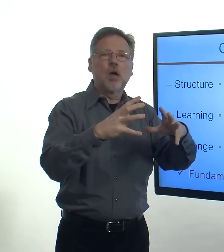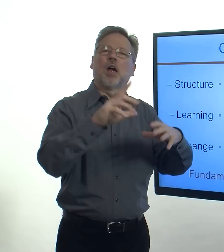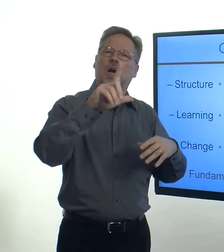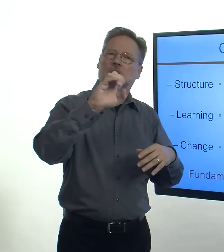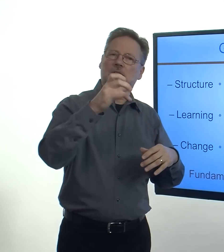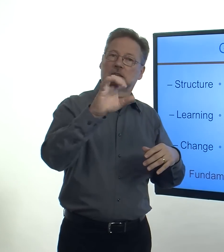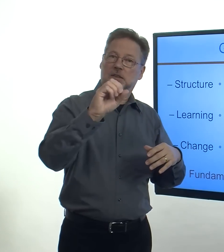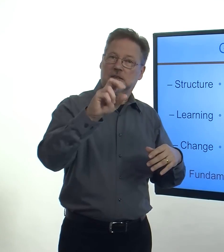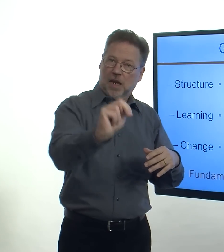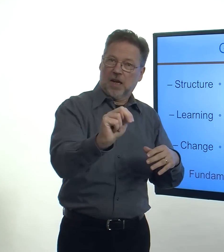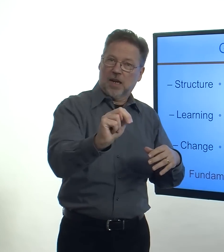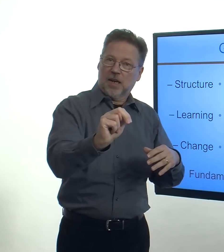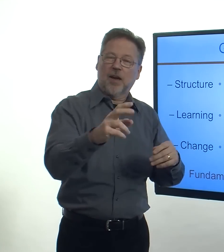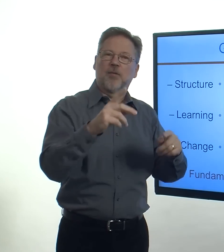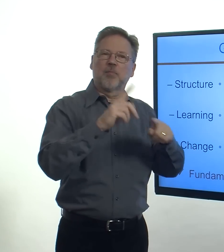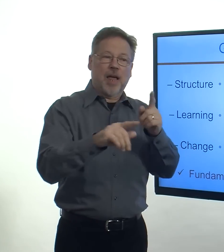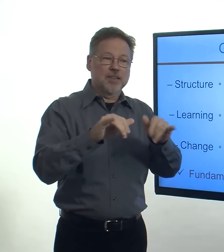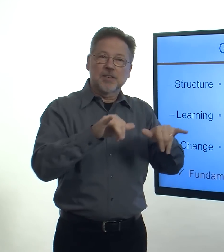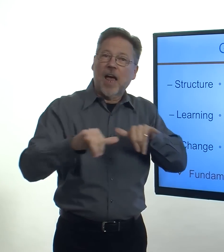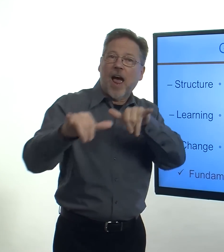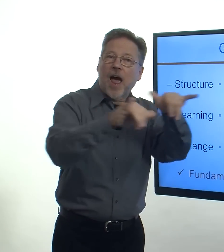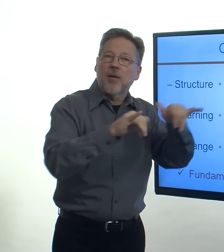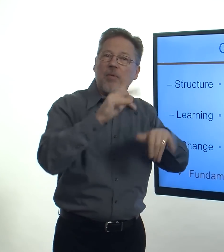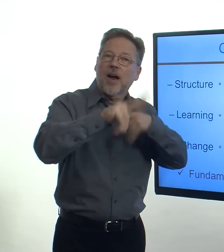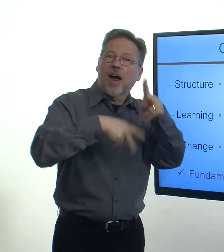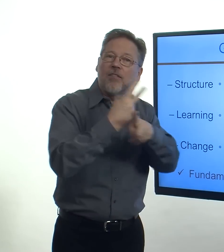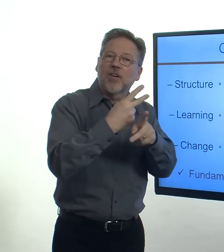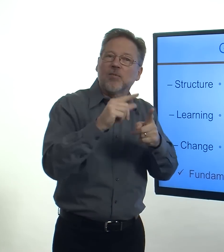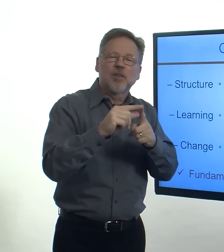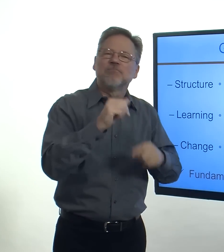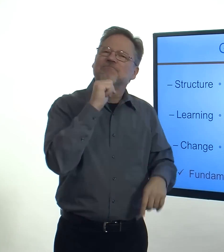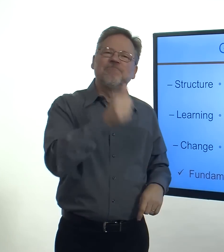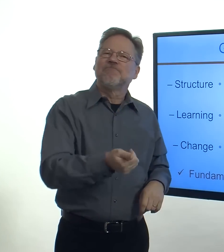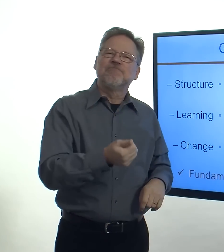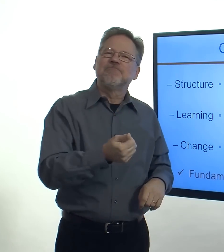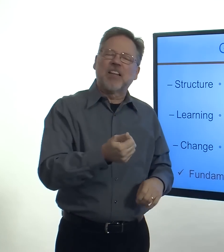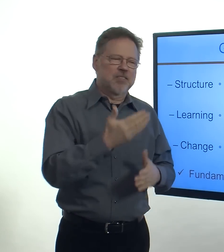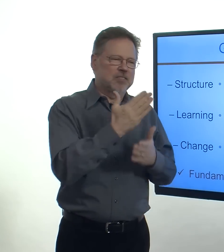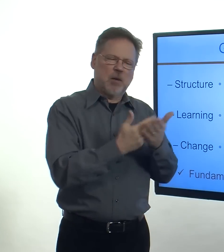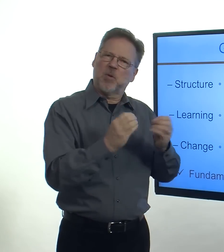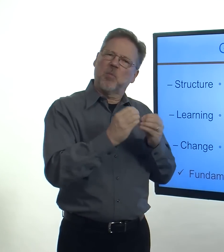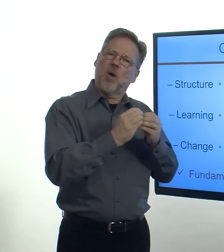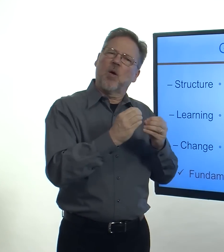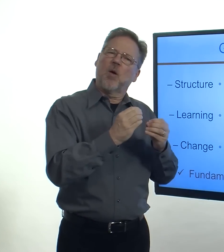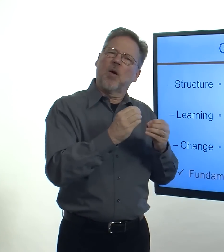collectively referred to as the “lexicon,” but these words are not all the same type.